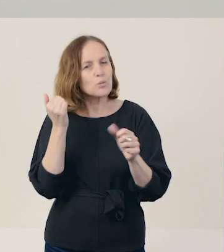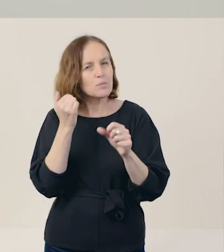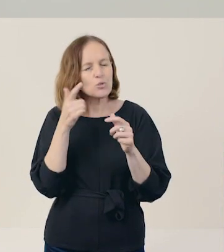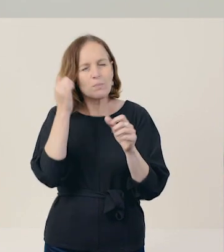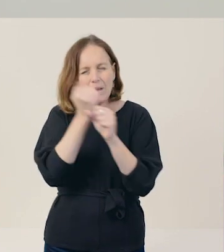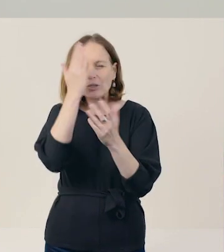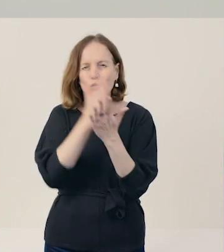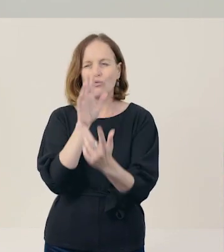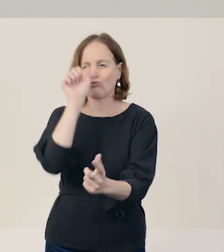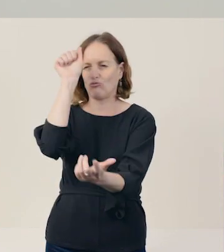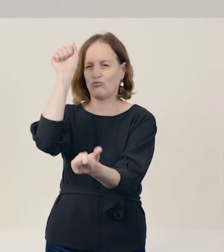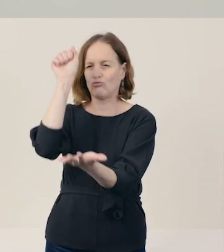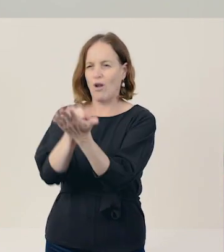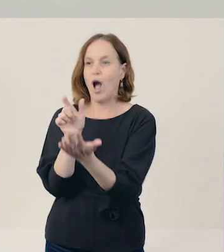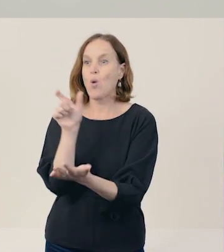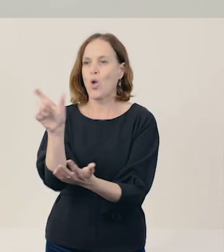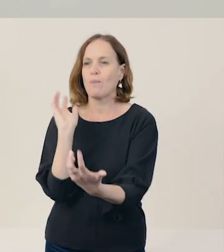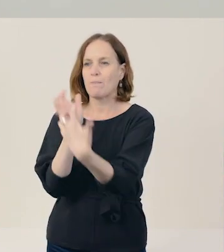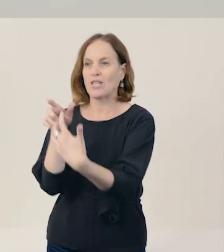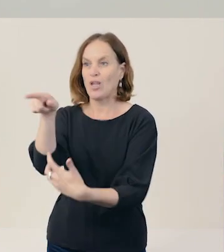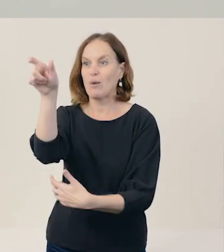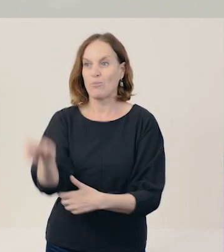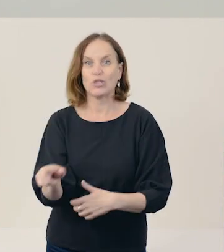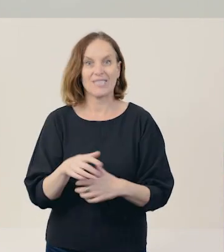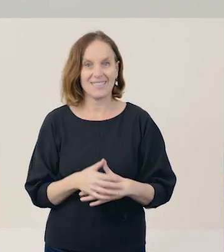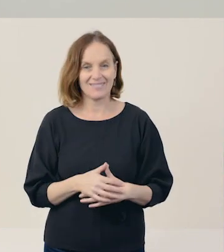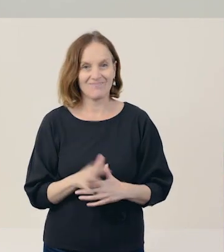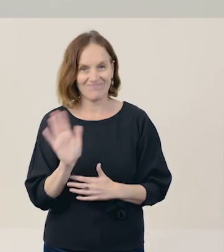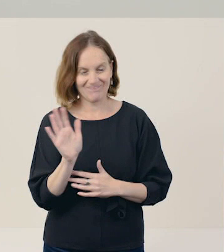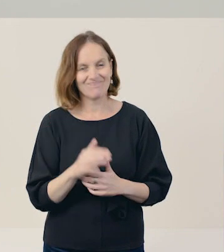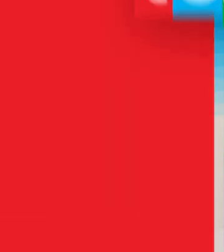to really capture what they are like. See you next time, bye!